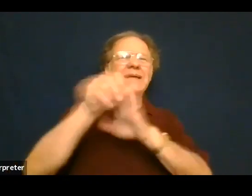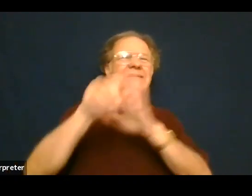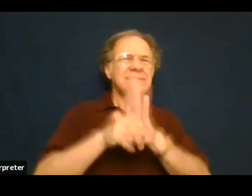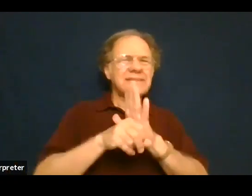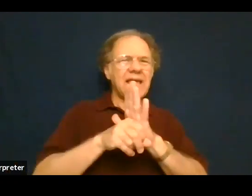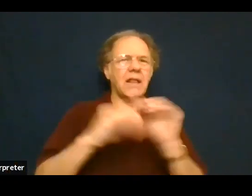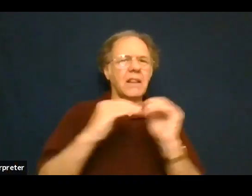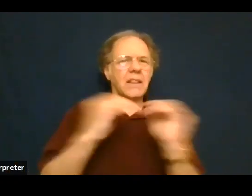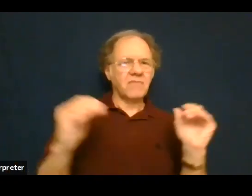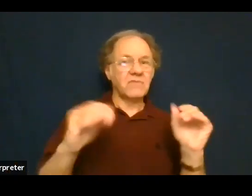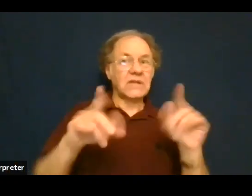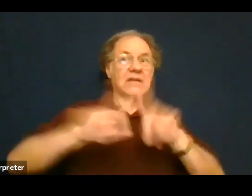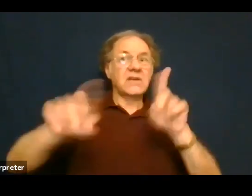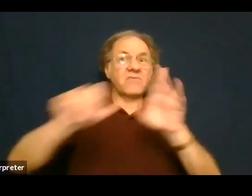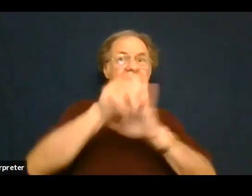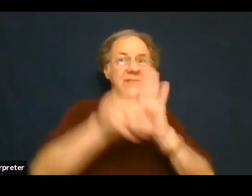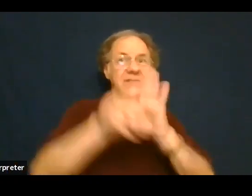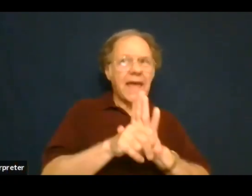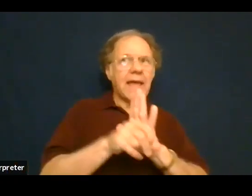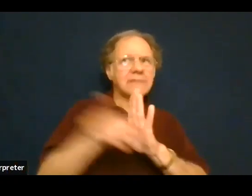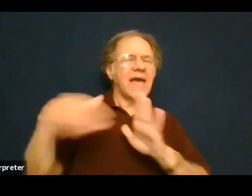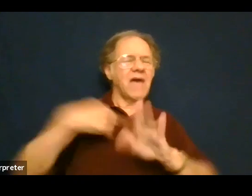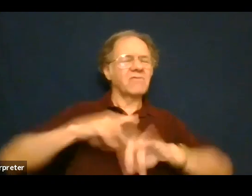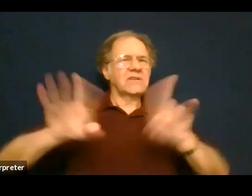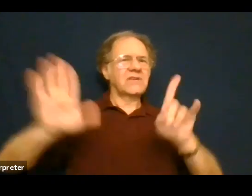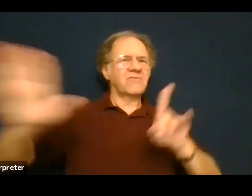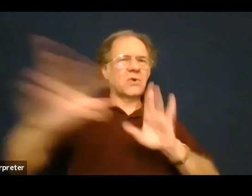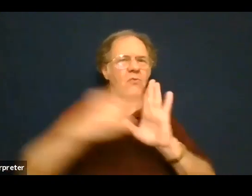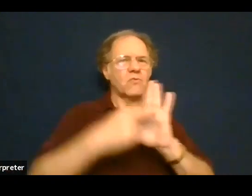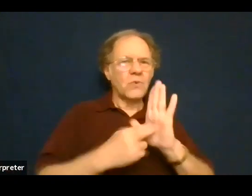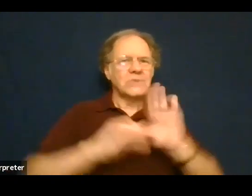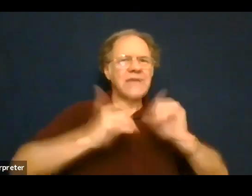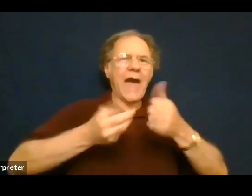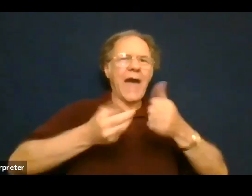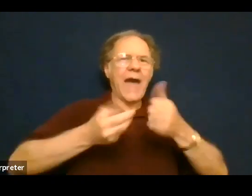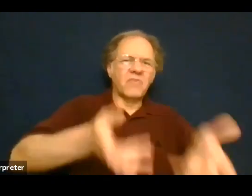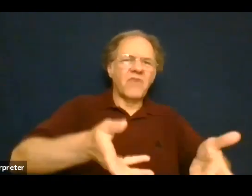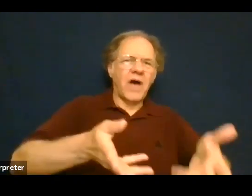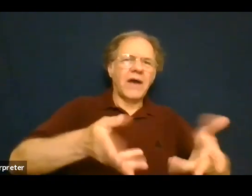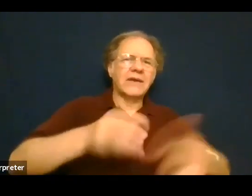about how you can be counseled. So the group that we use to provide genetic counseling